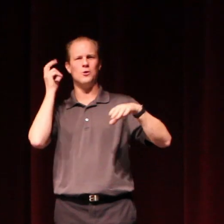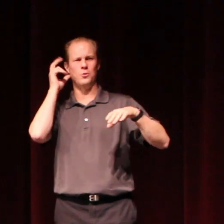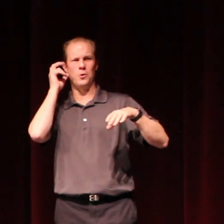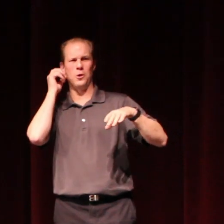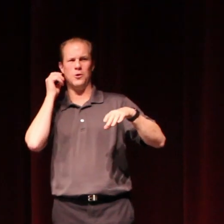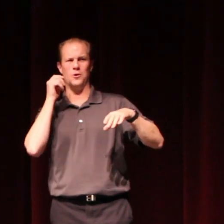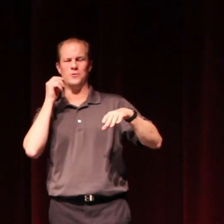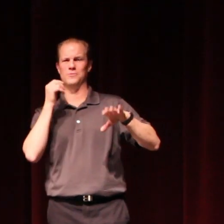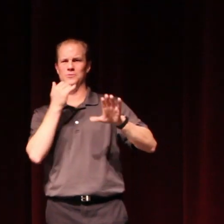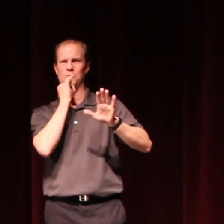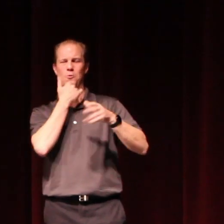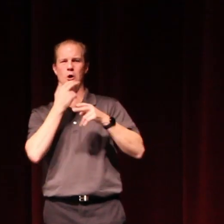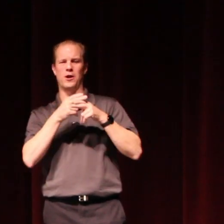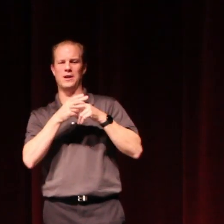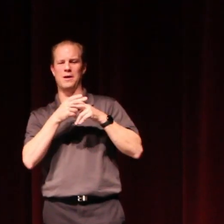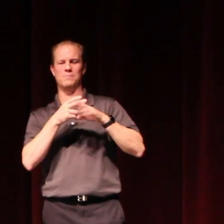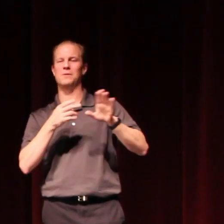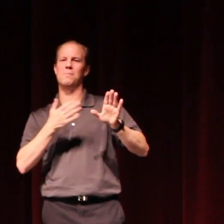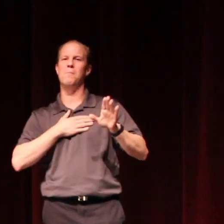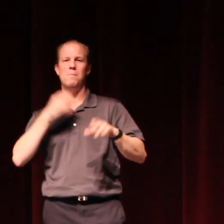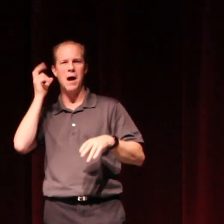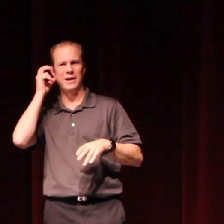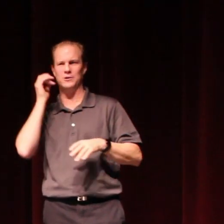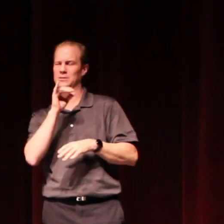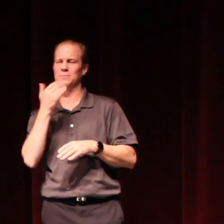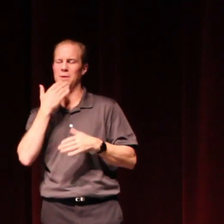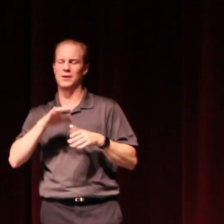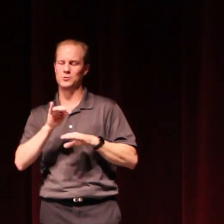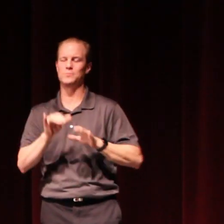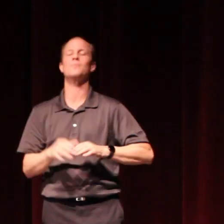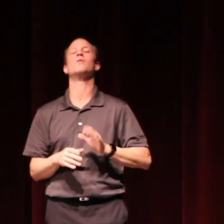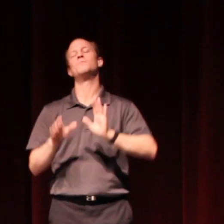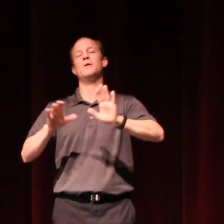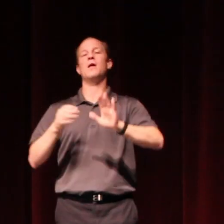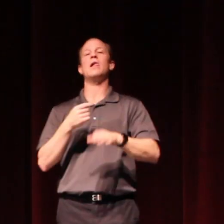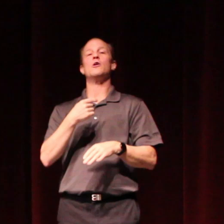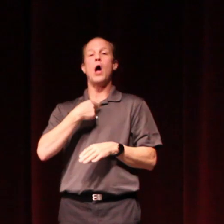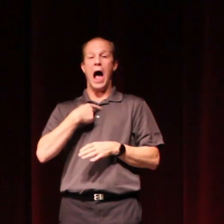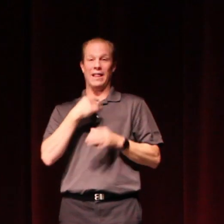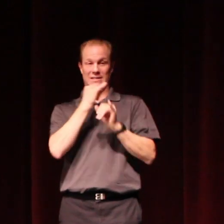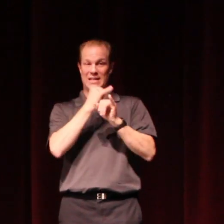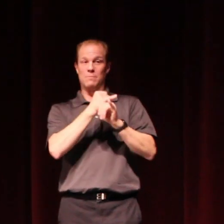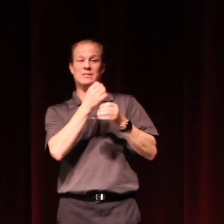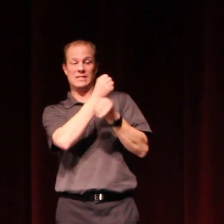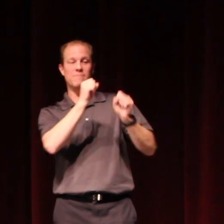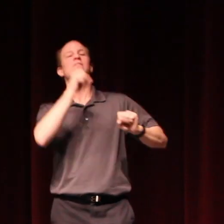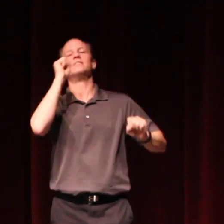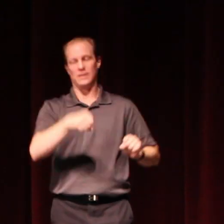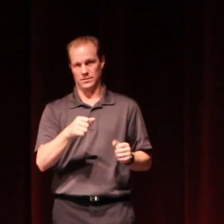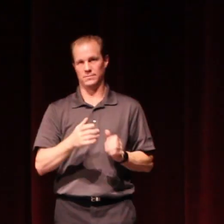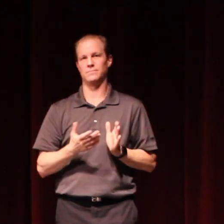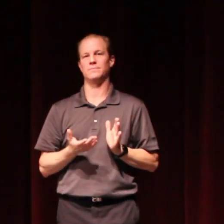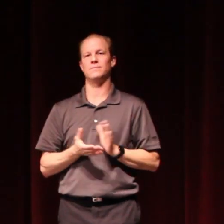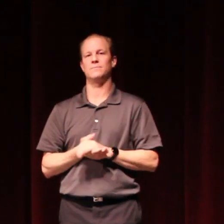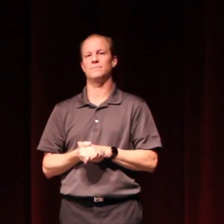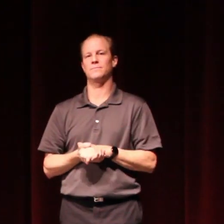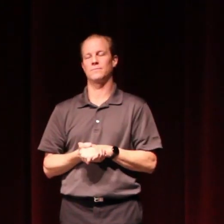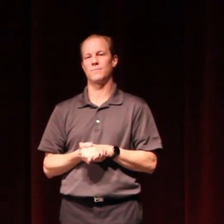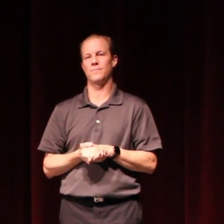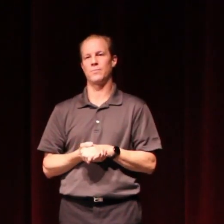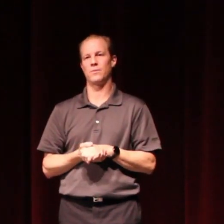the last one. My hearing is going. Do I think the campus is safe, yes I do. The elephant in the room